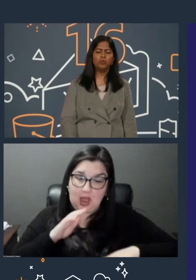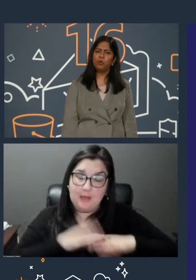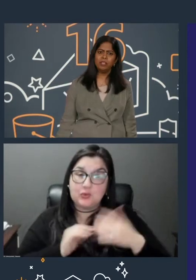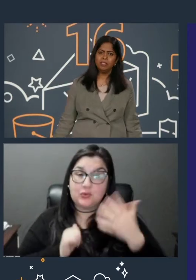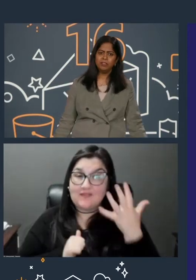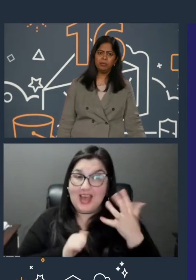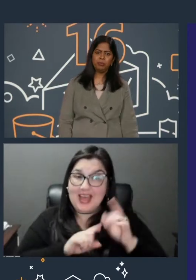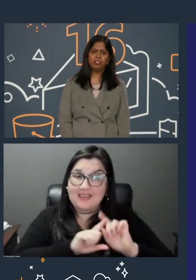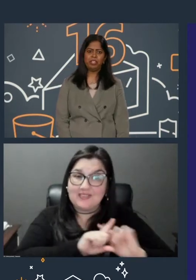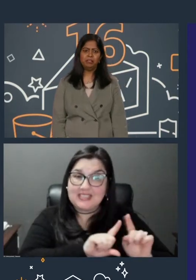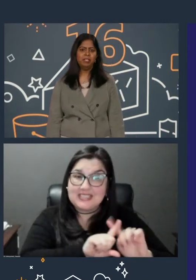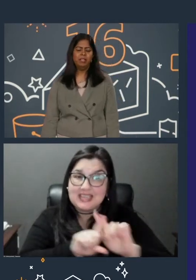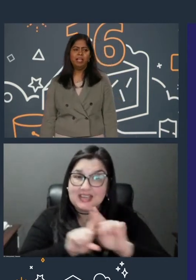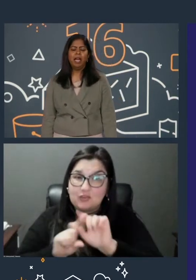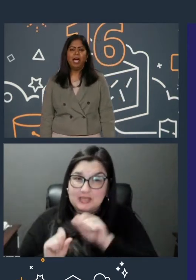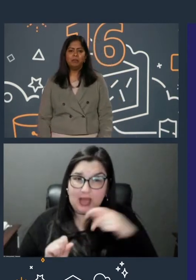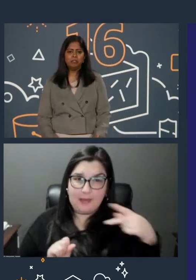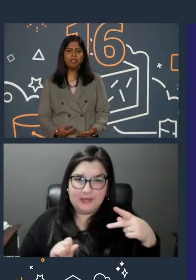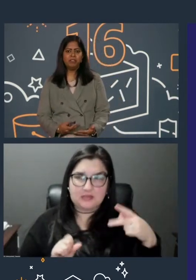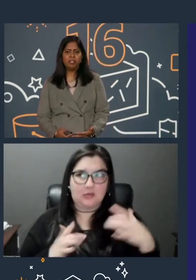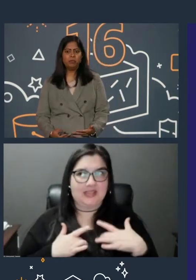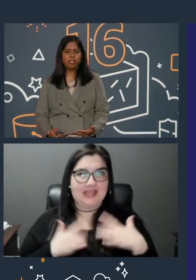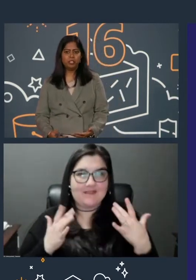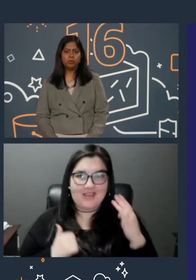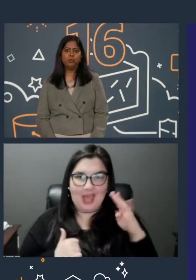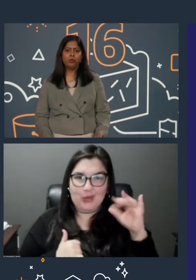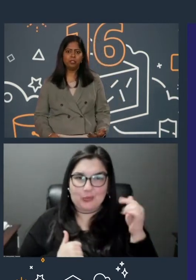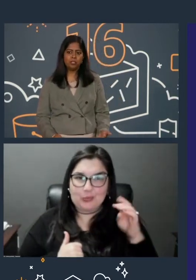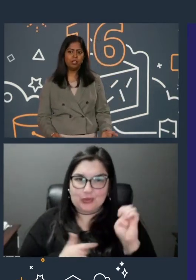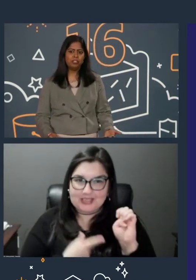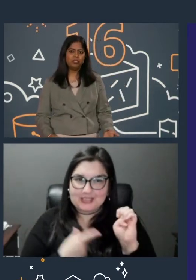So what is EventBridge? Amazon EventBridge was launched